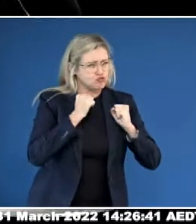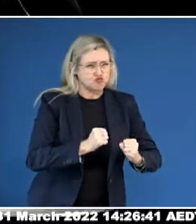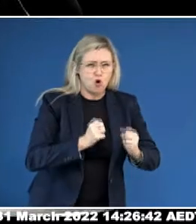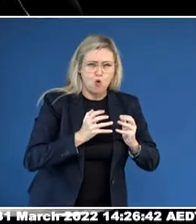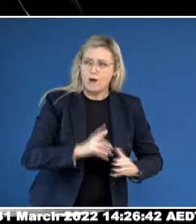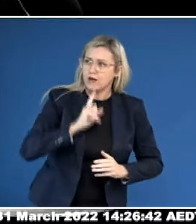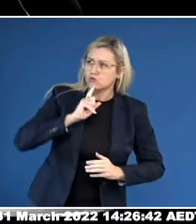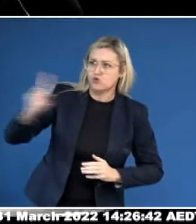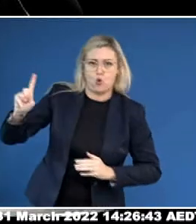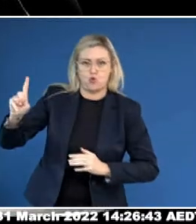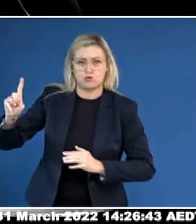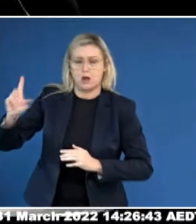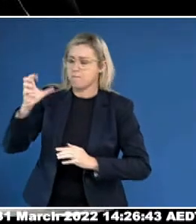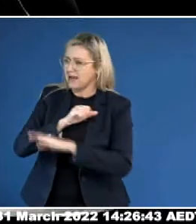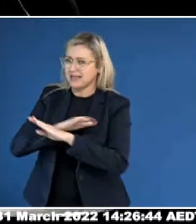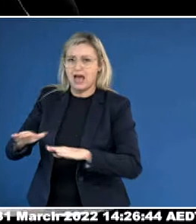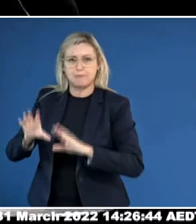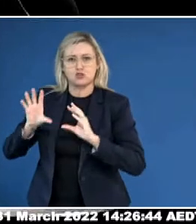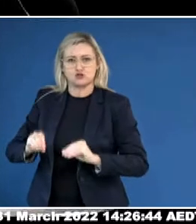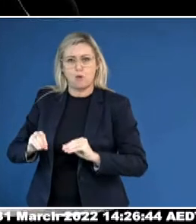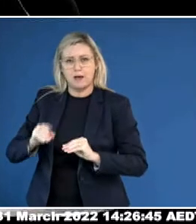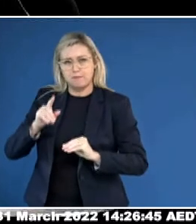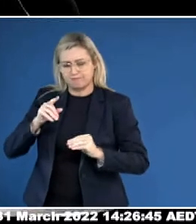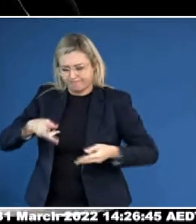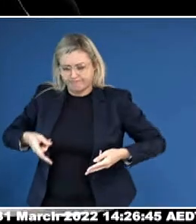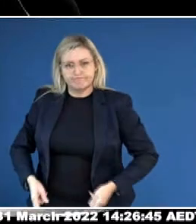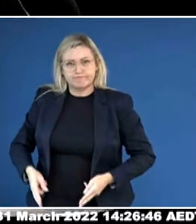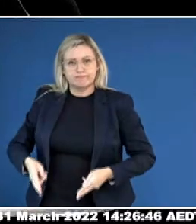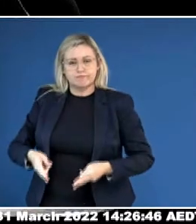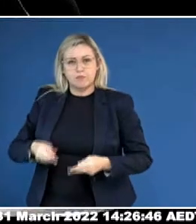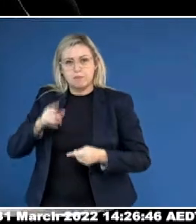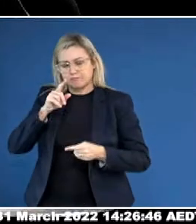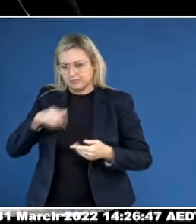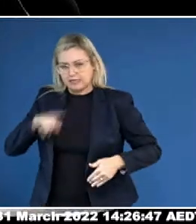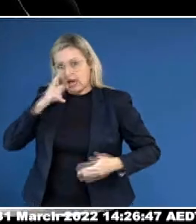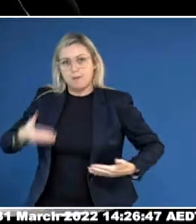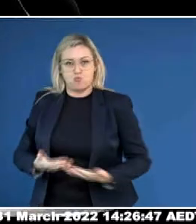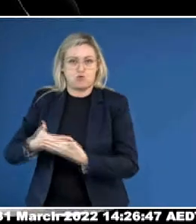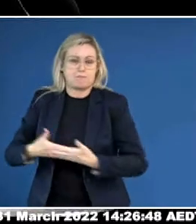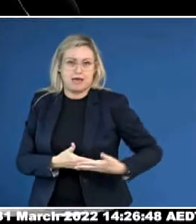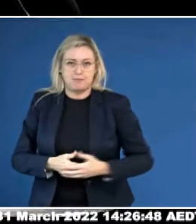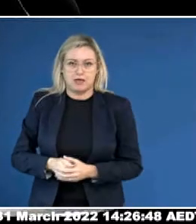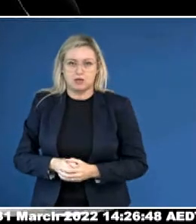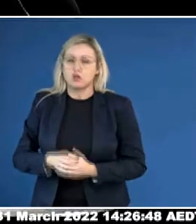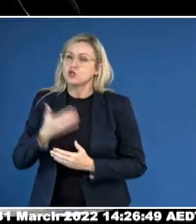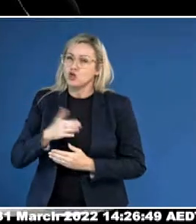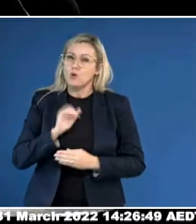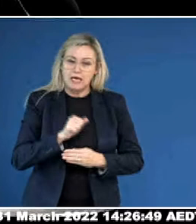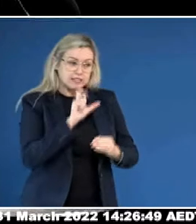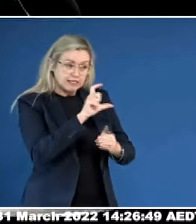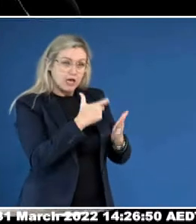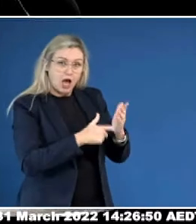And so it's not just about looking at the CRPD and what it says we need to improve on.